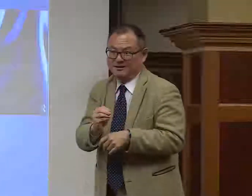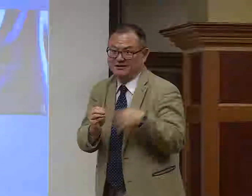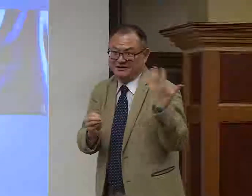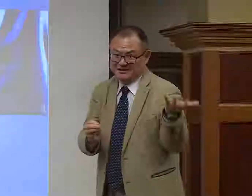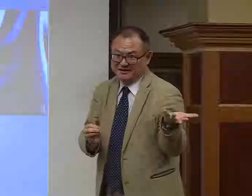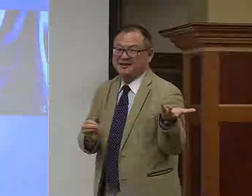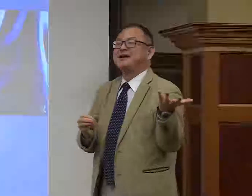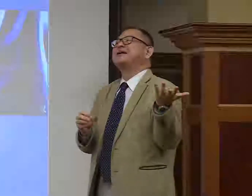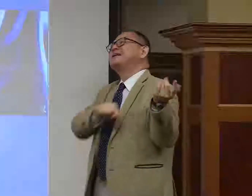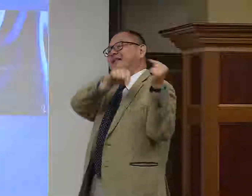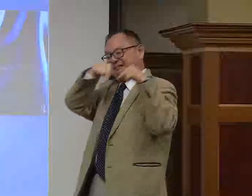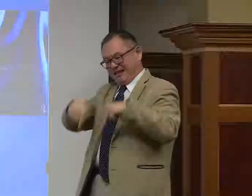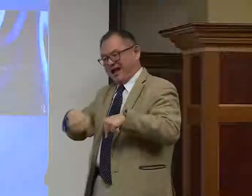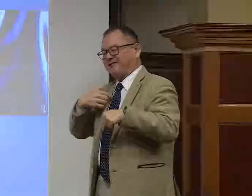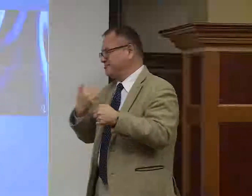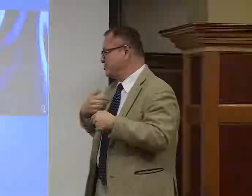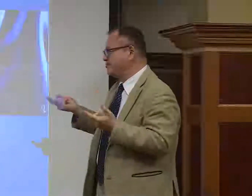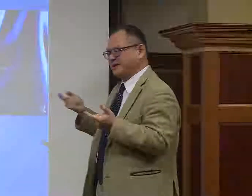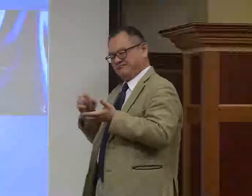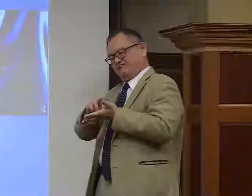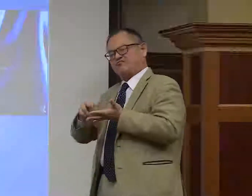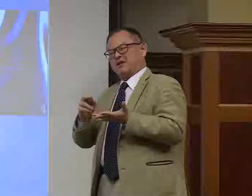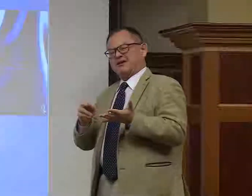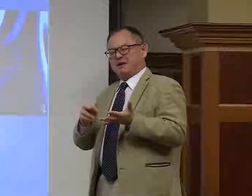that I have studied and worked with.